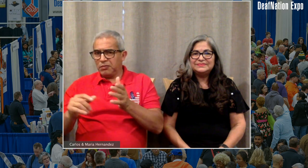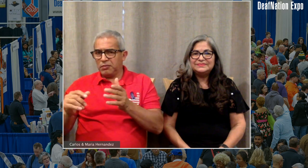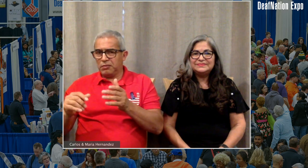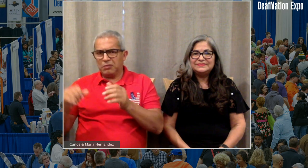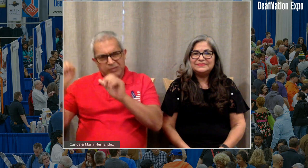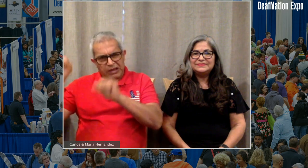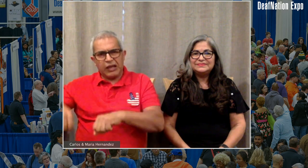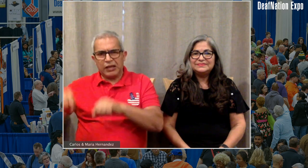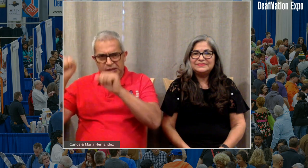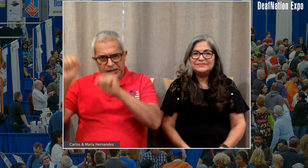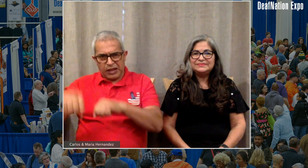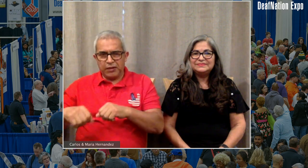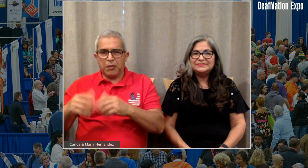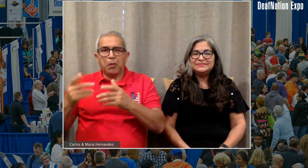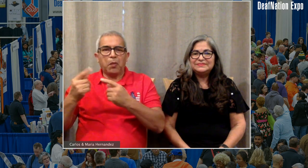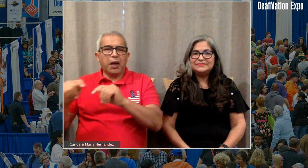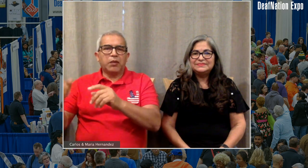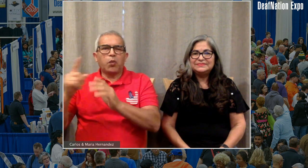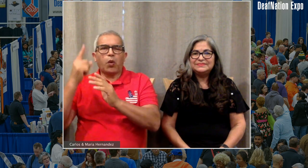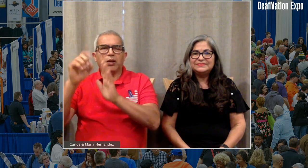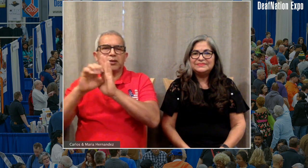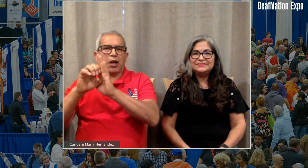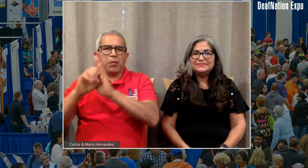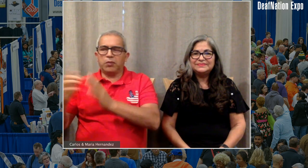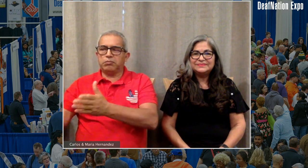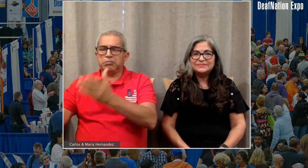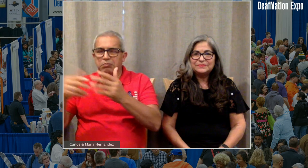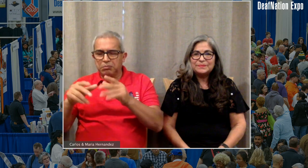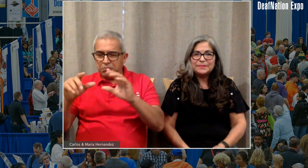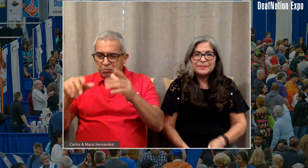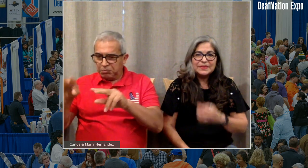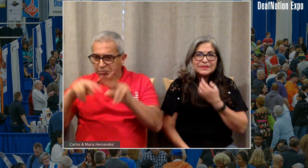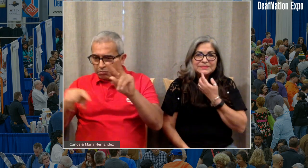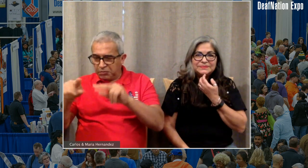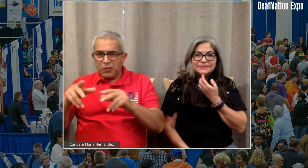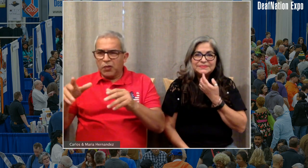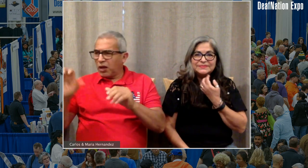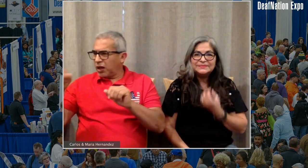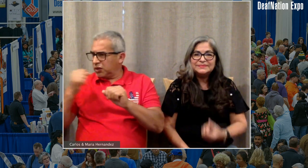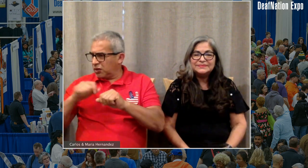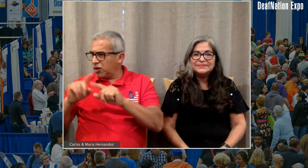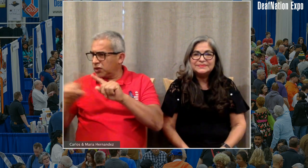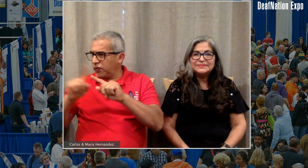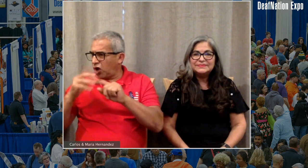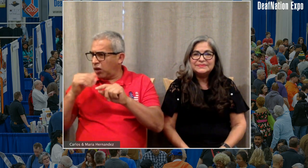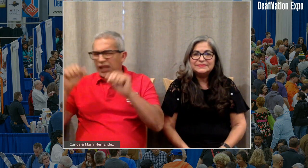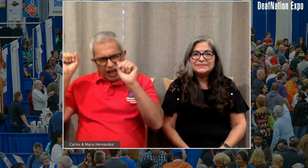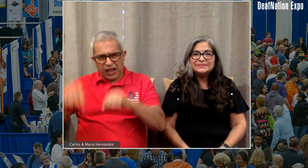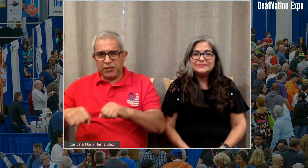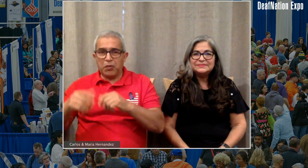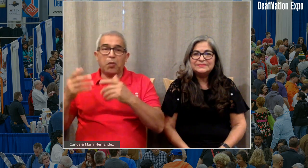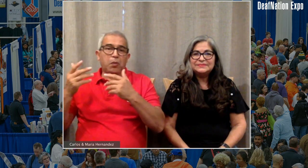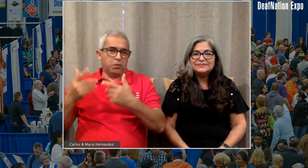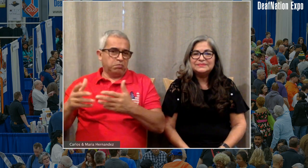They said they can, and made one example for me to look at. I asked if they can use different colors, and yes, they can.